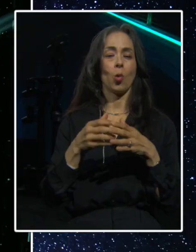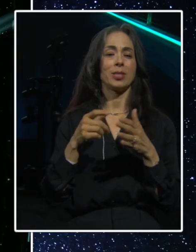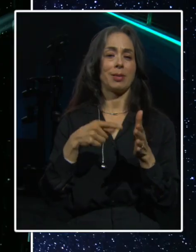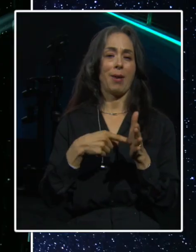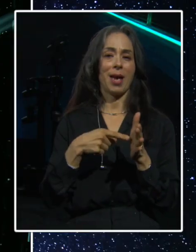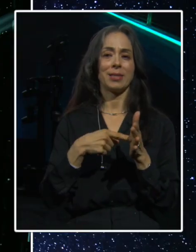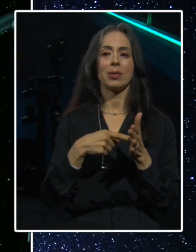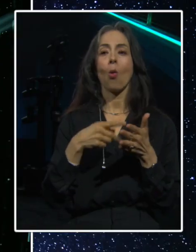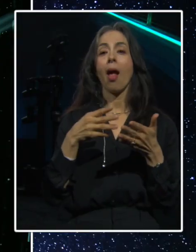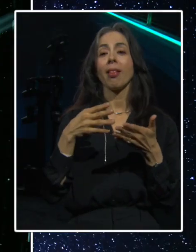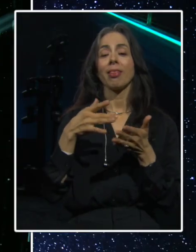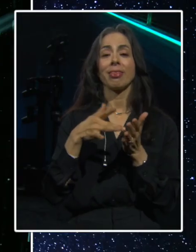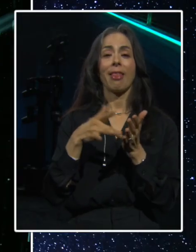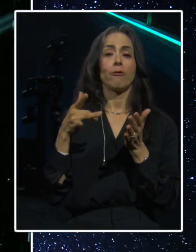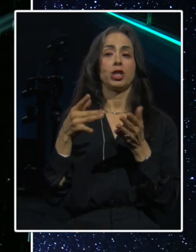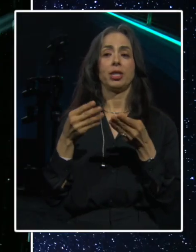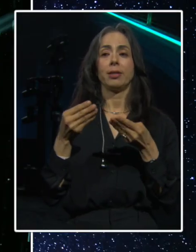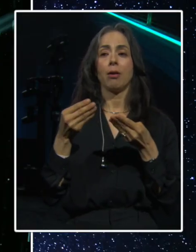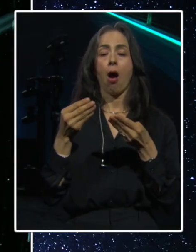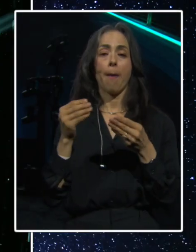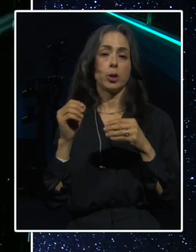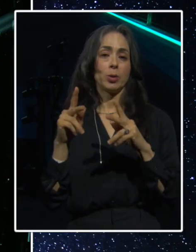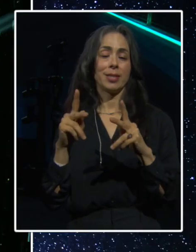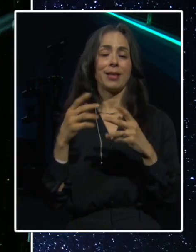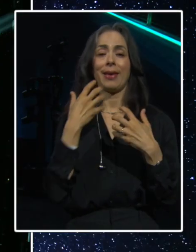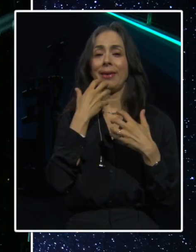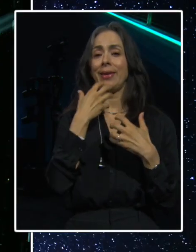while leveraging opportunities like heat recovery.